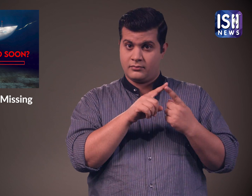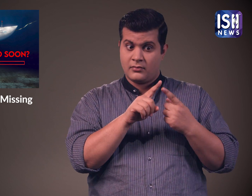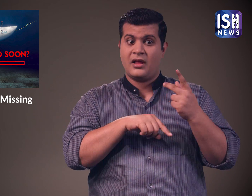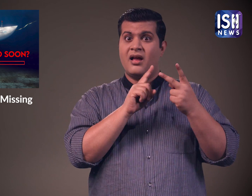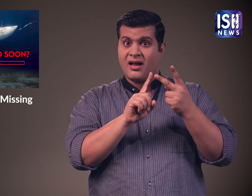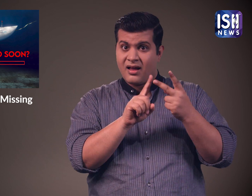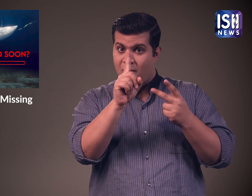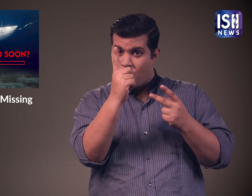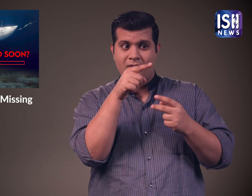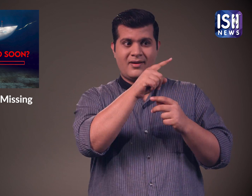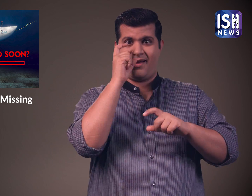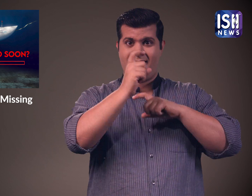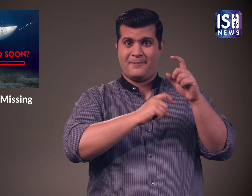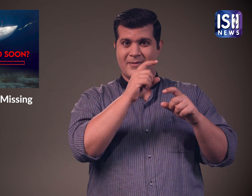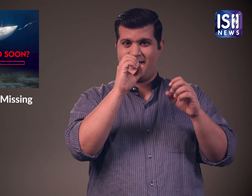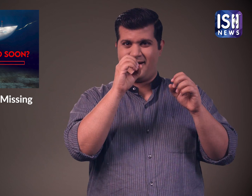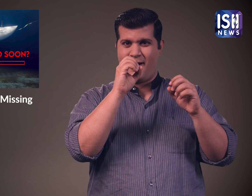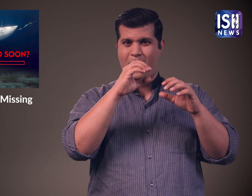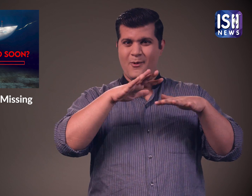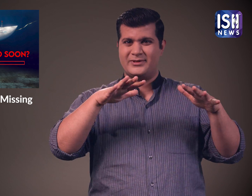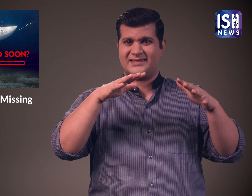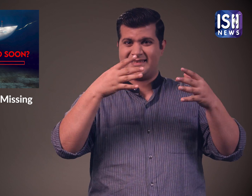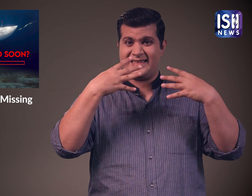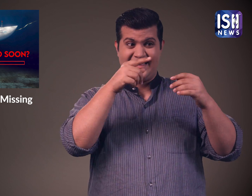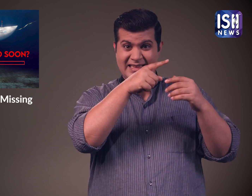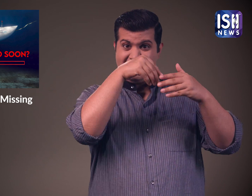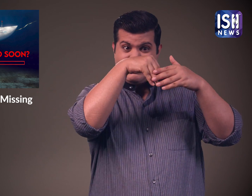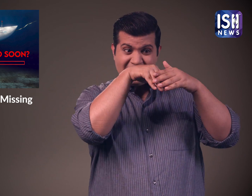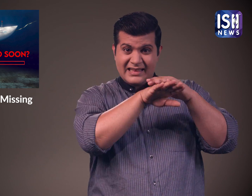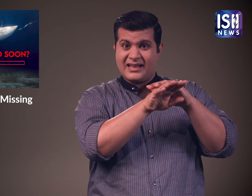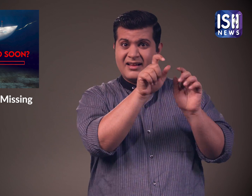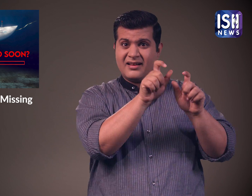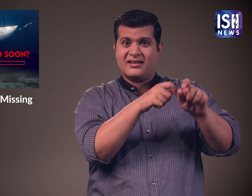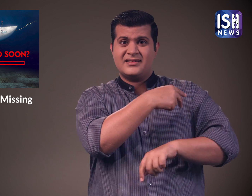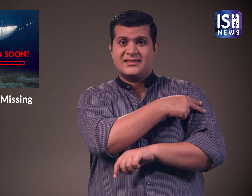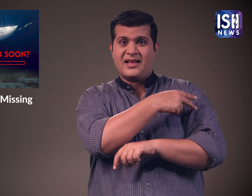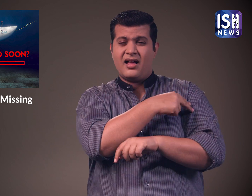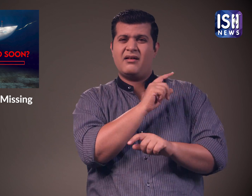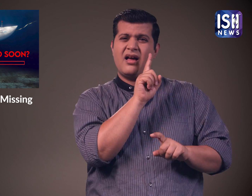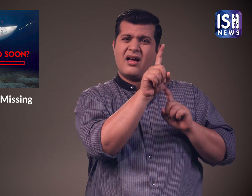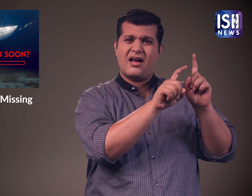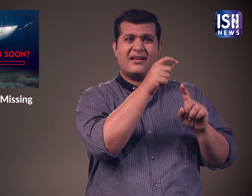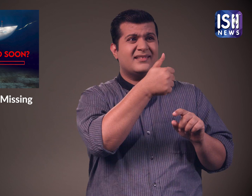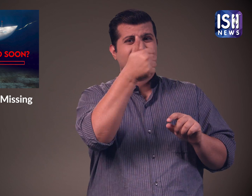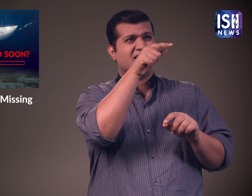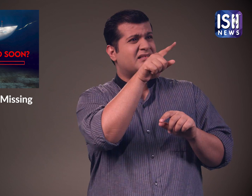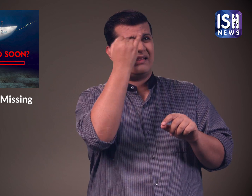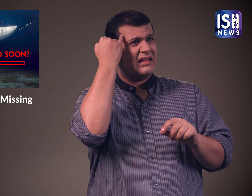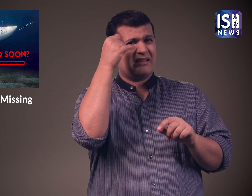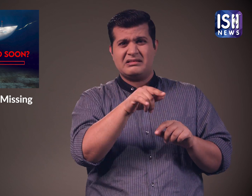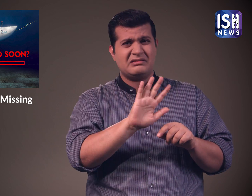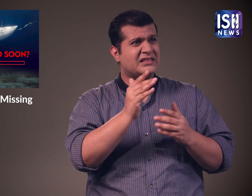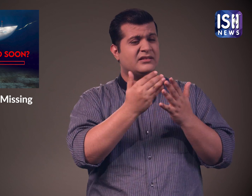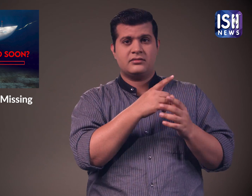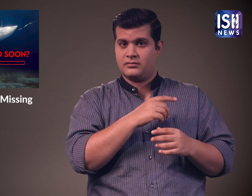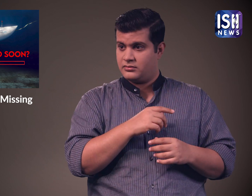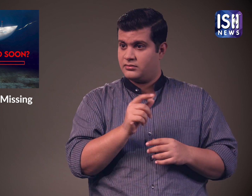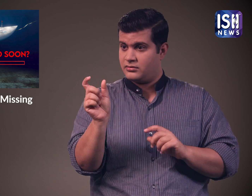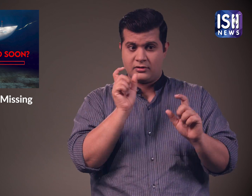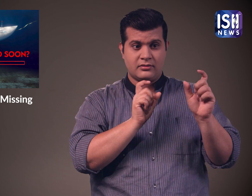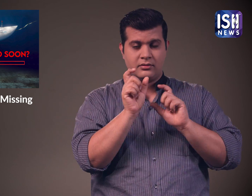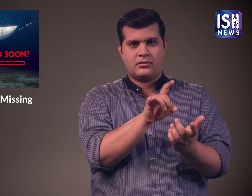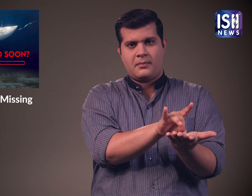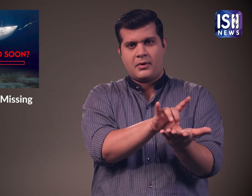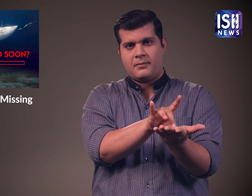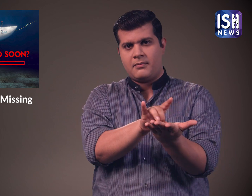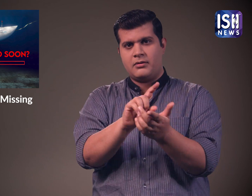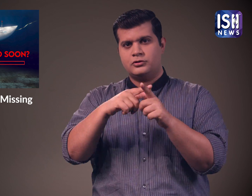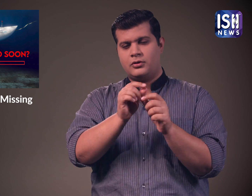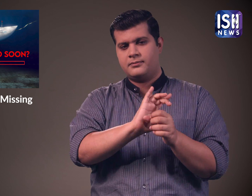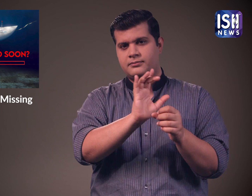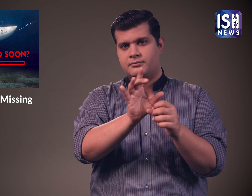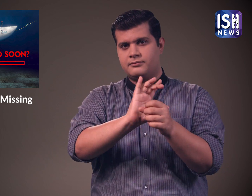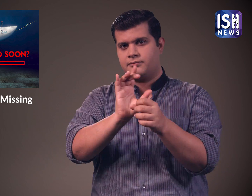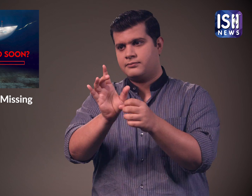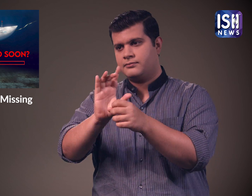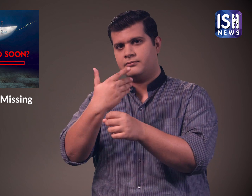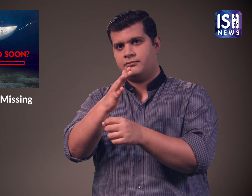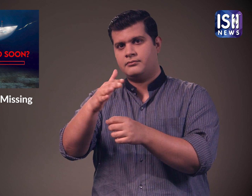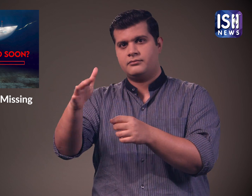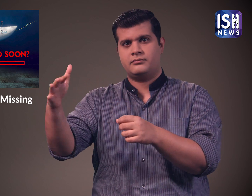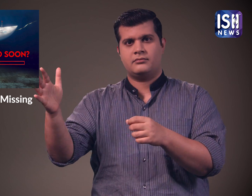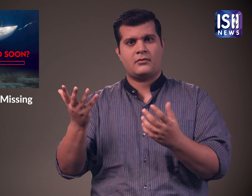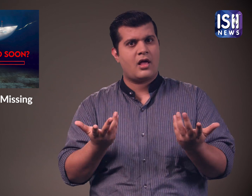Oceangates employees had raised safety concerns however they were all sacked.